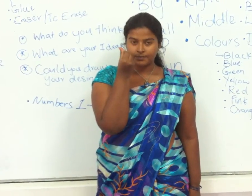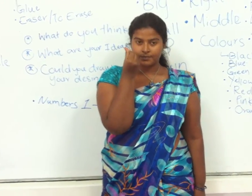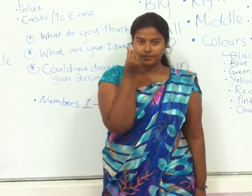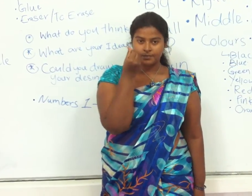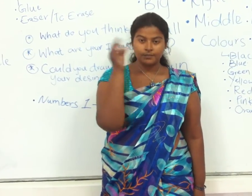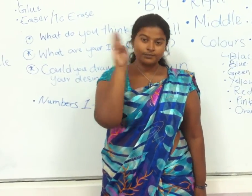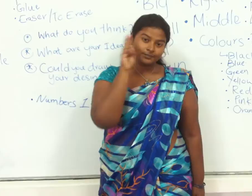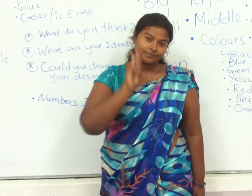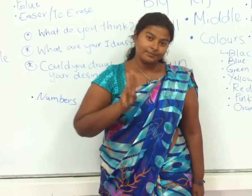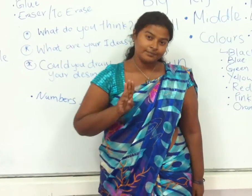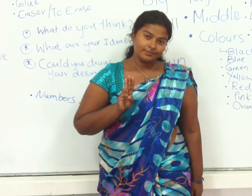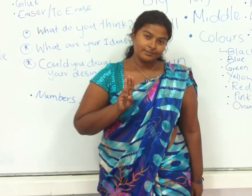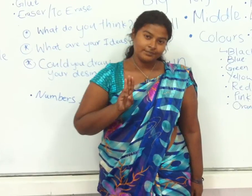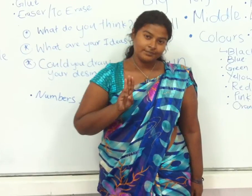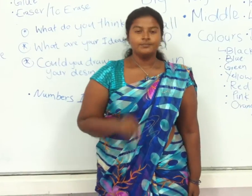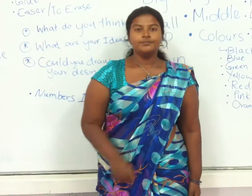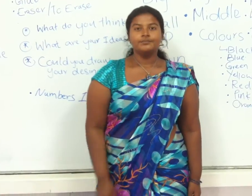purple